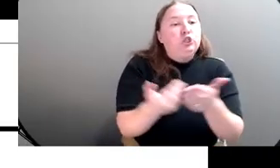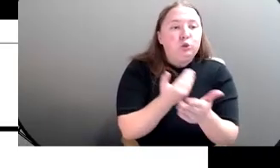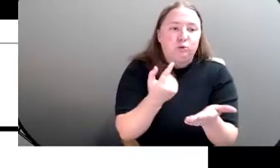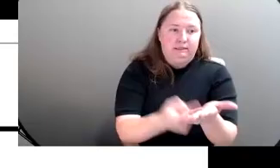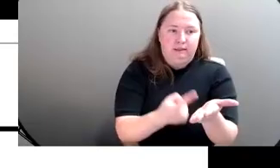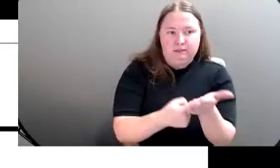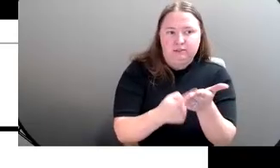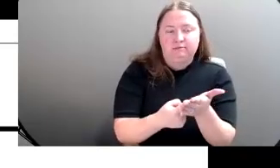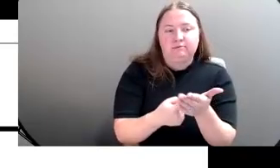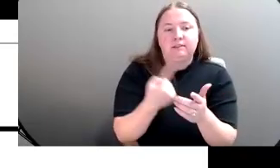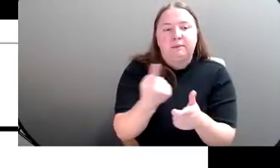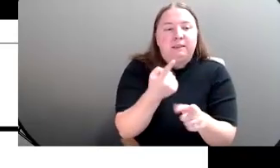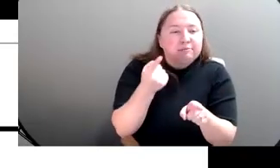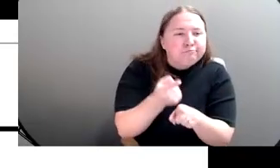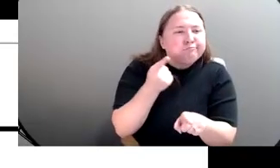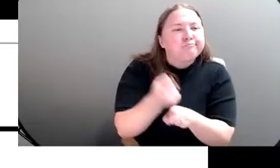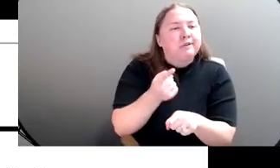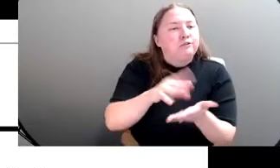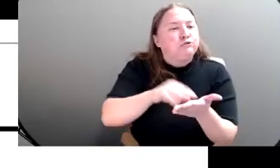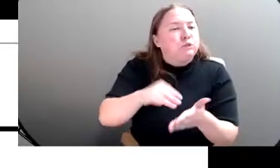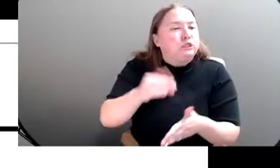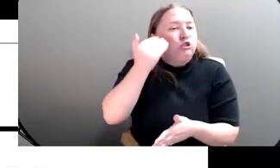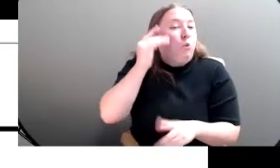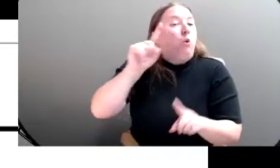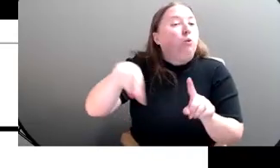So something that's regular and that students know when you're going to be,